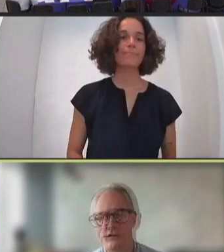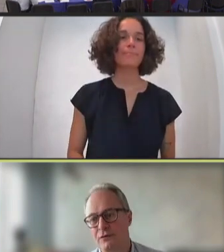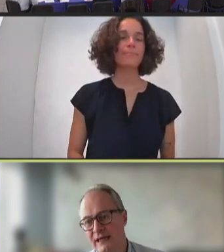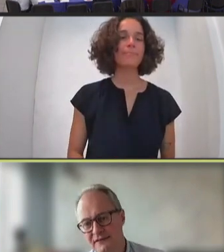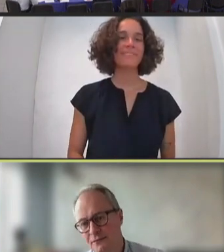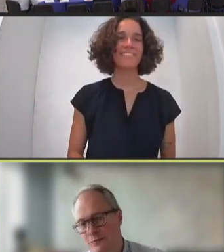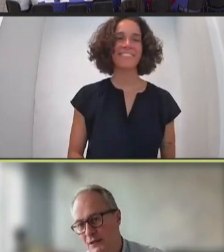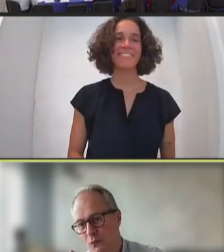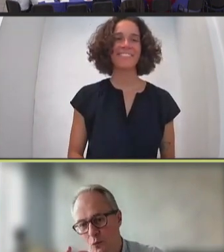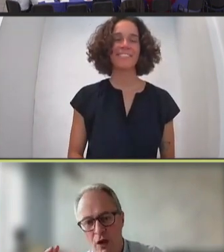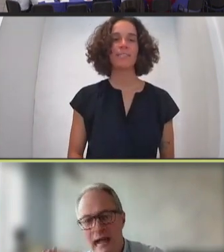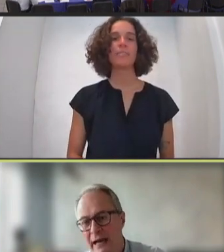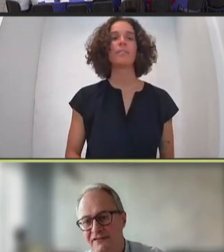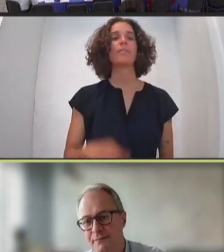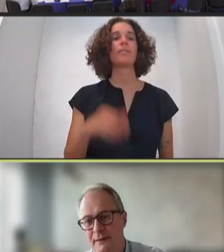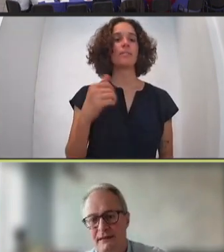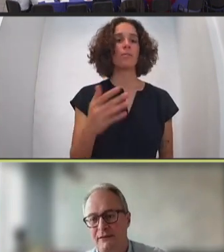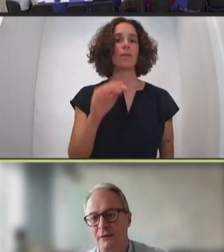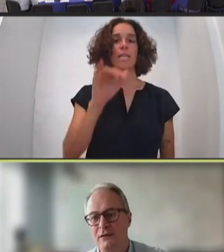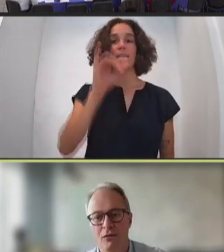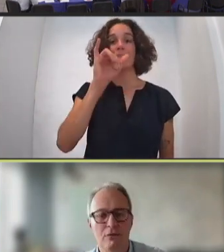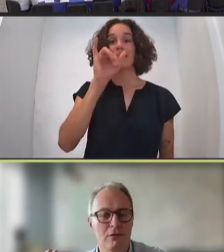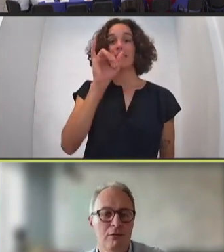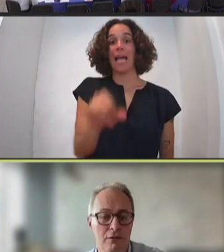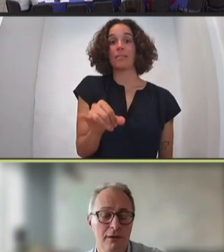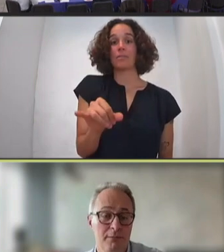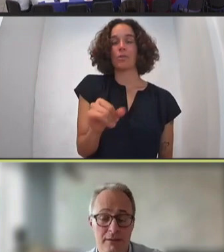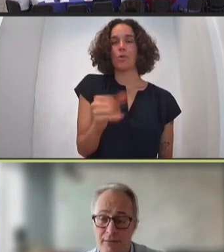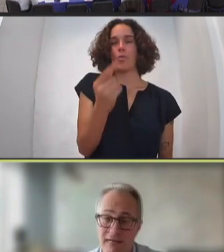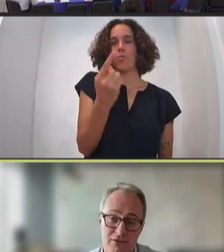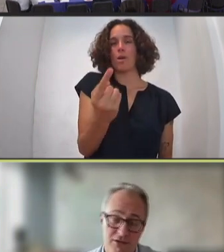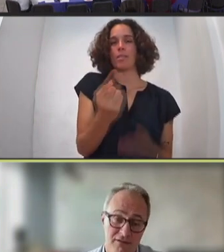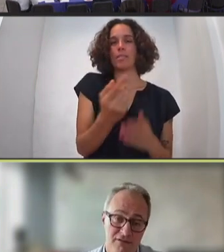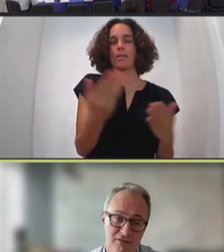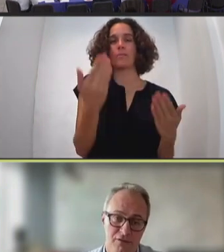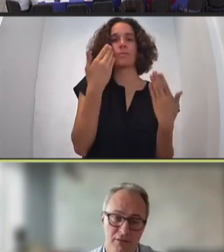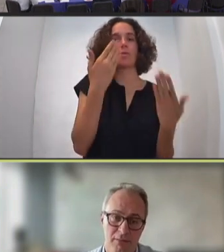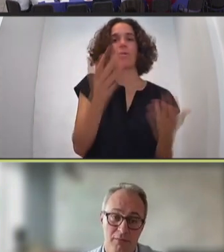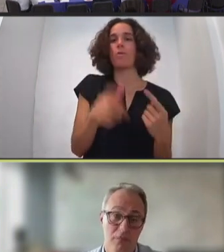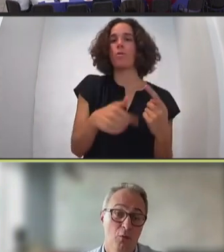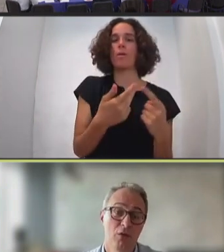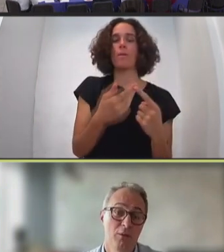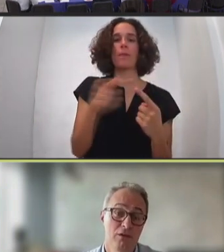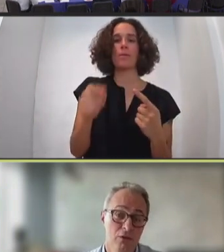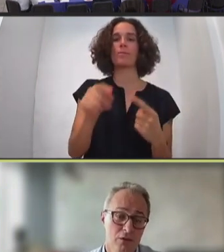So, that's like one aspect that we don't know about the pathogenesis of TB. But what we don't